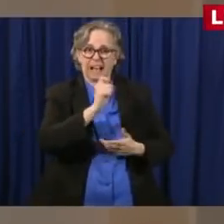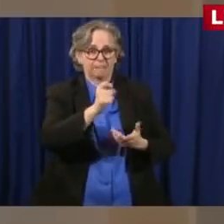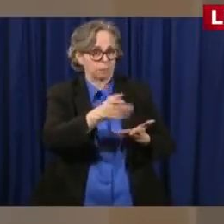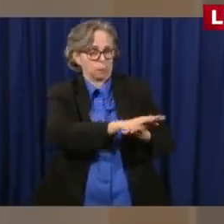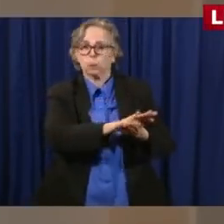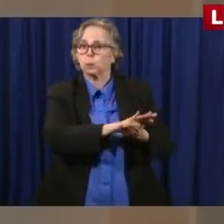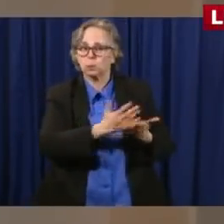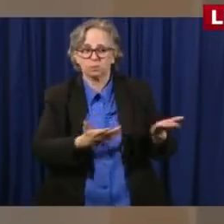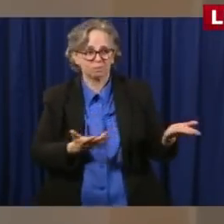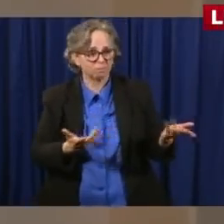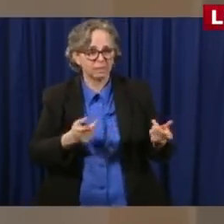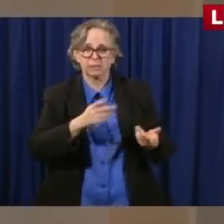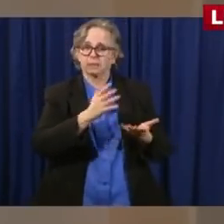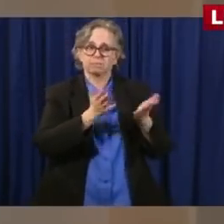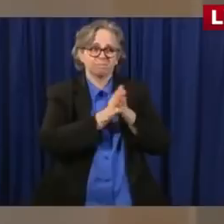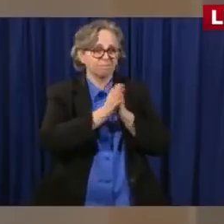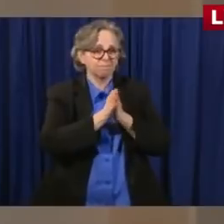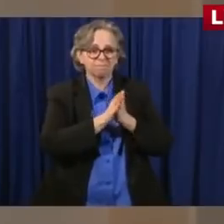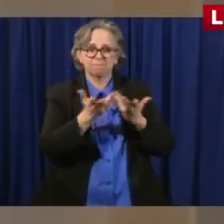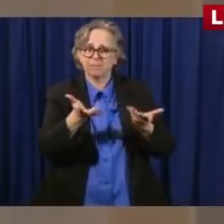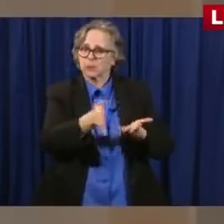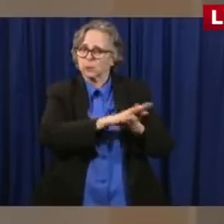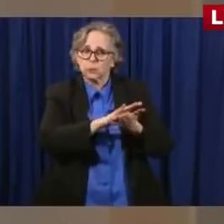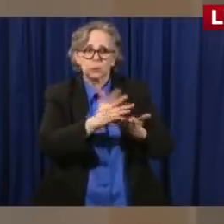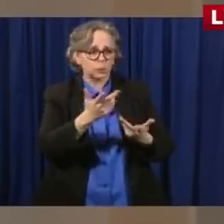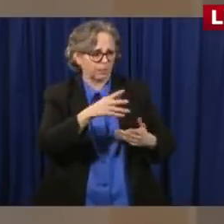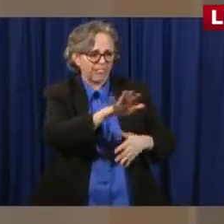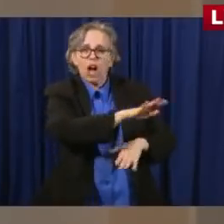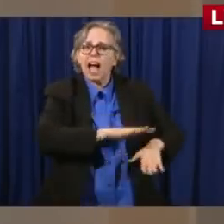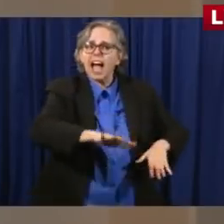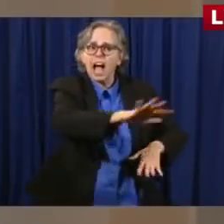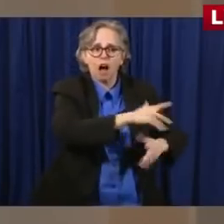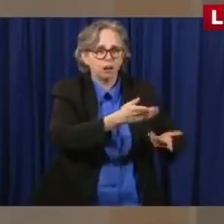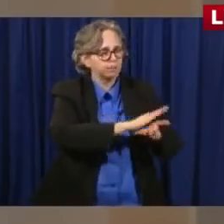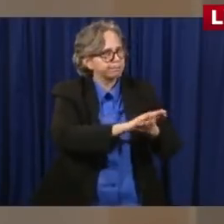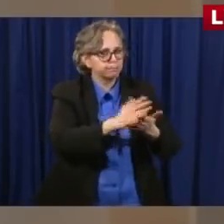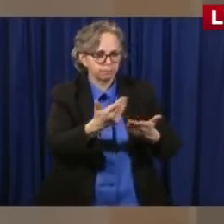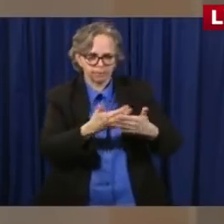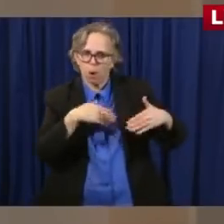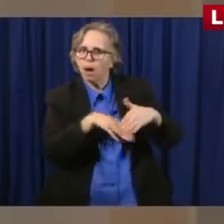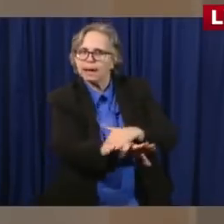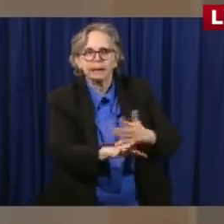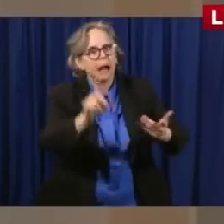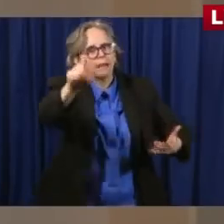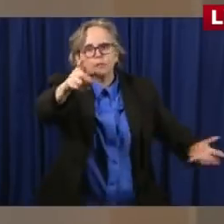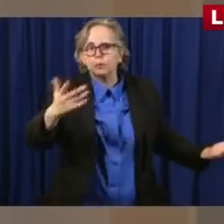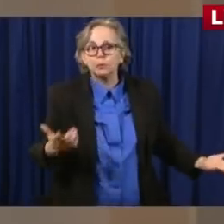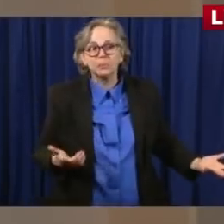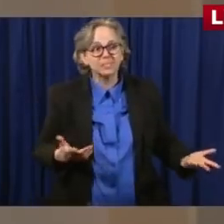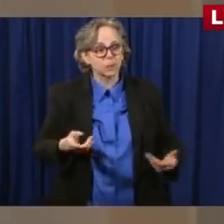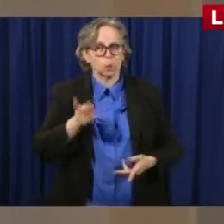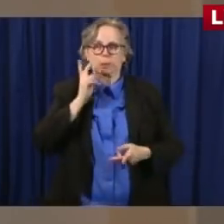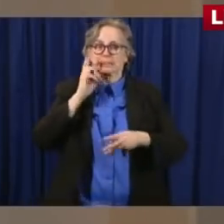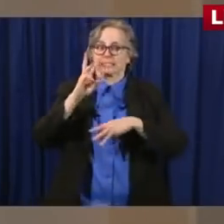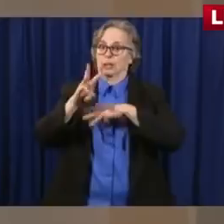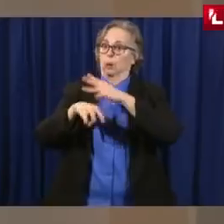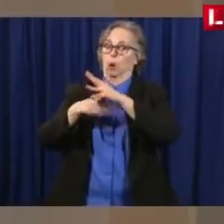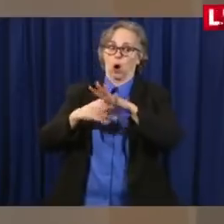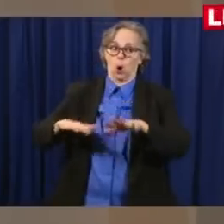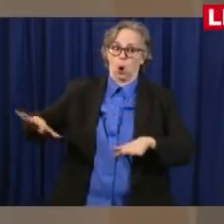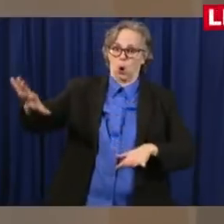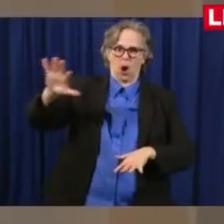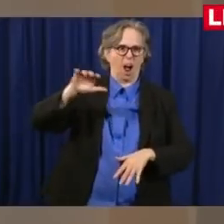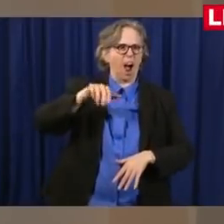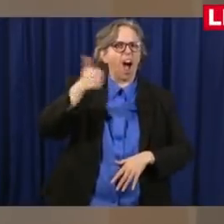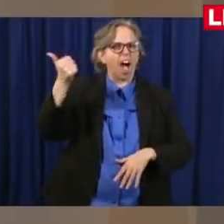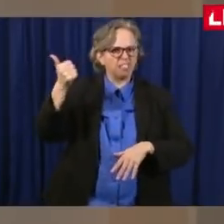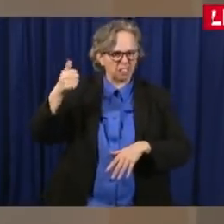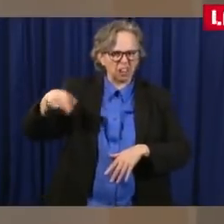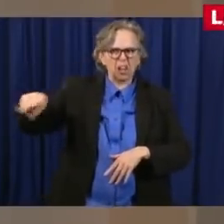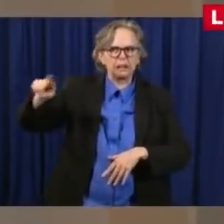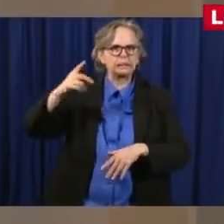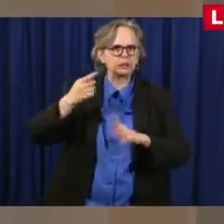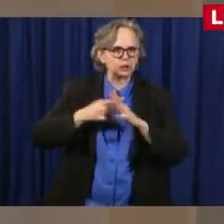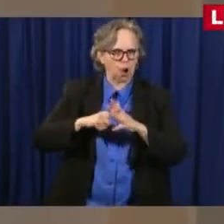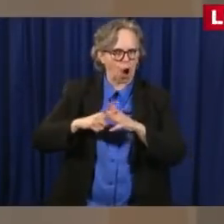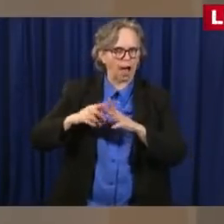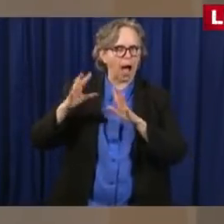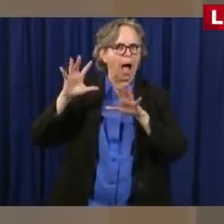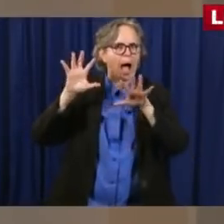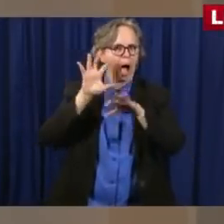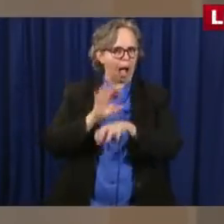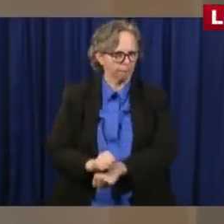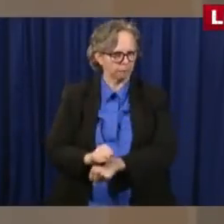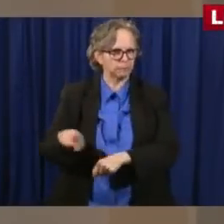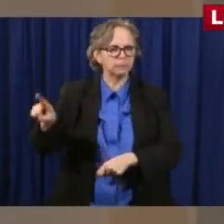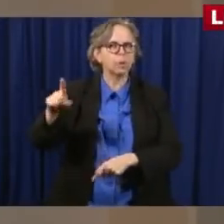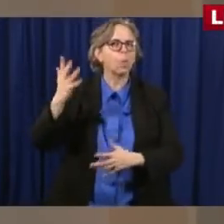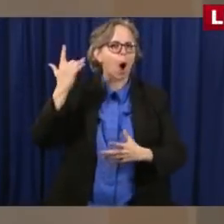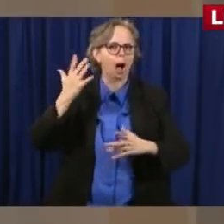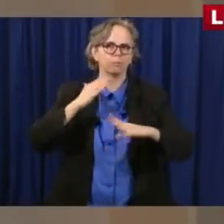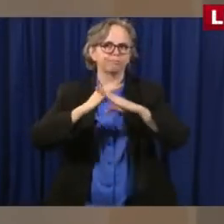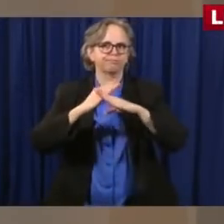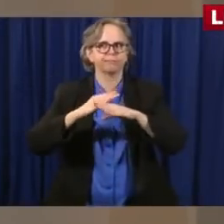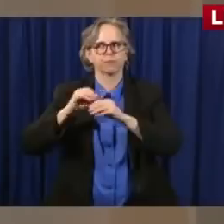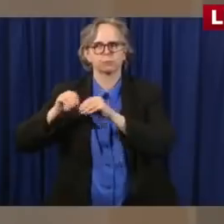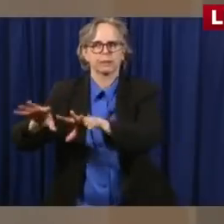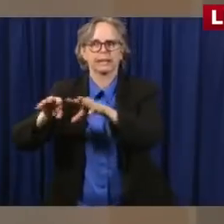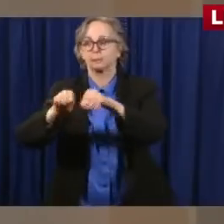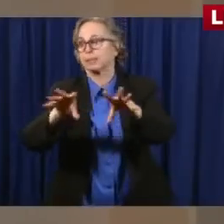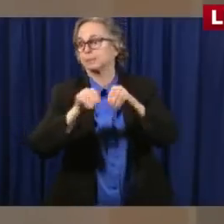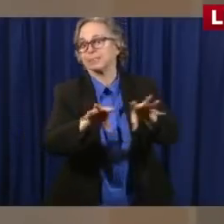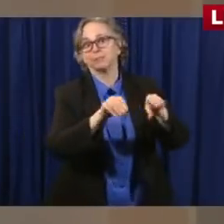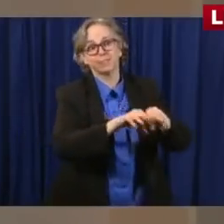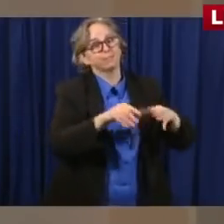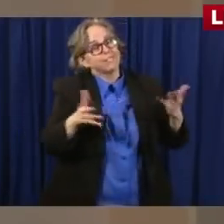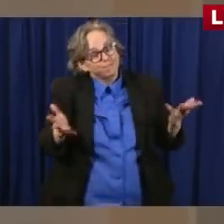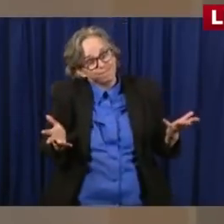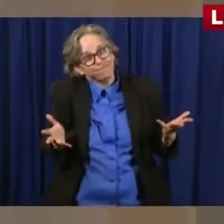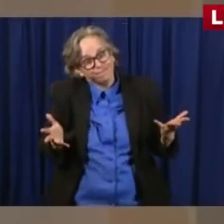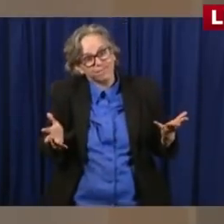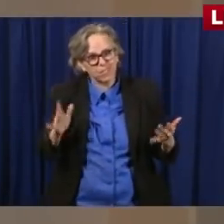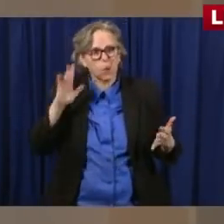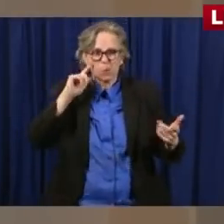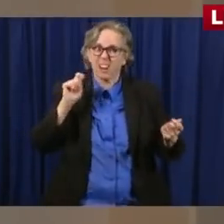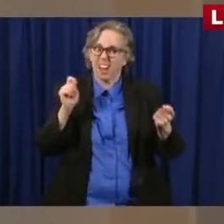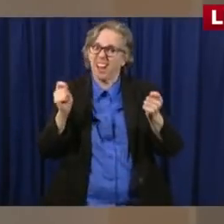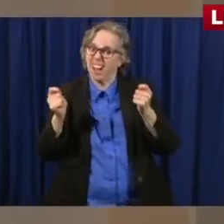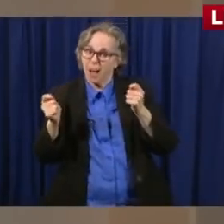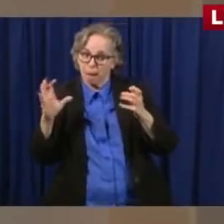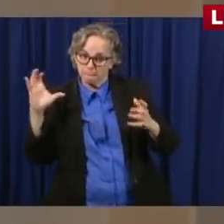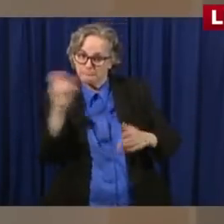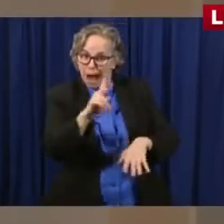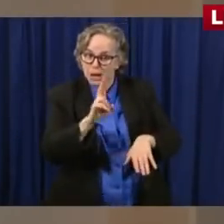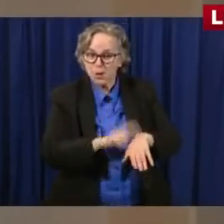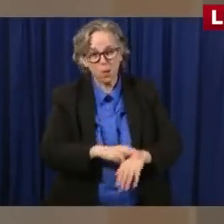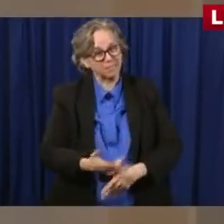A DEDICATED CLEANING STAFF.